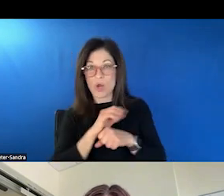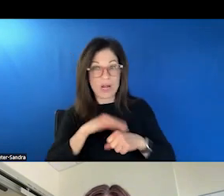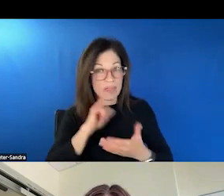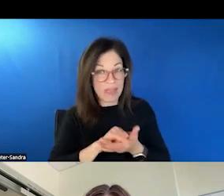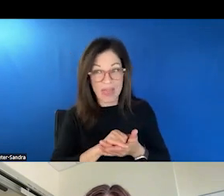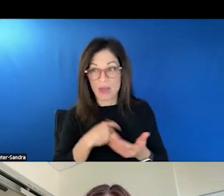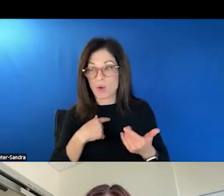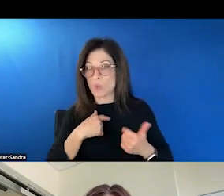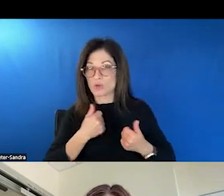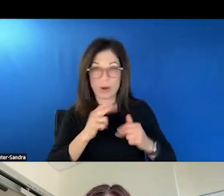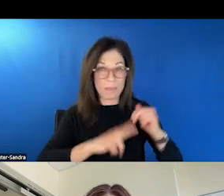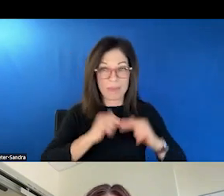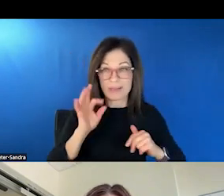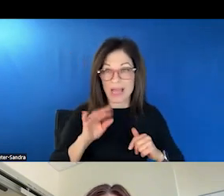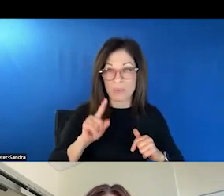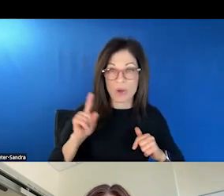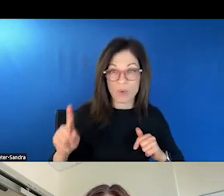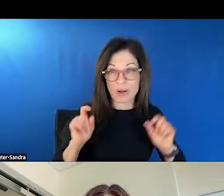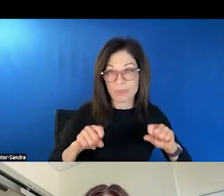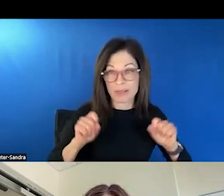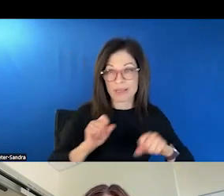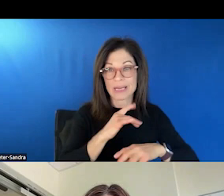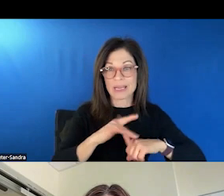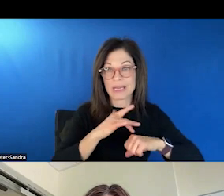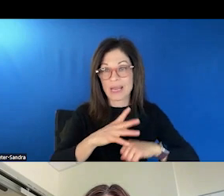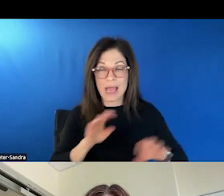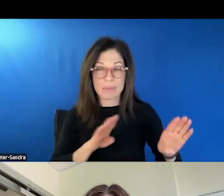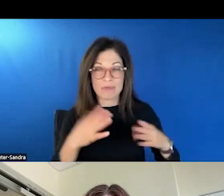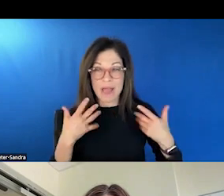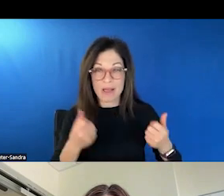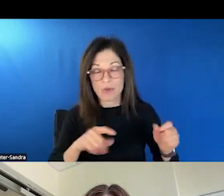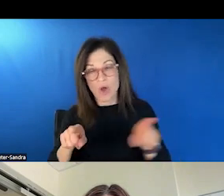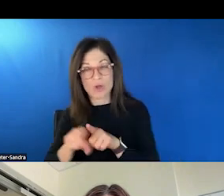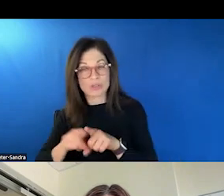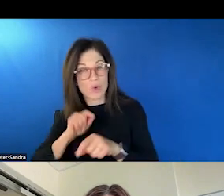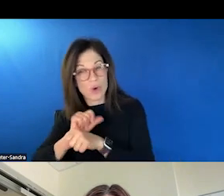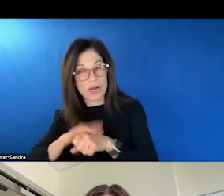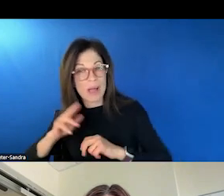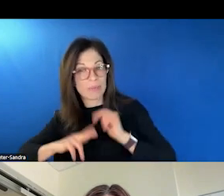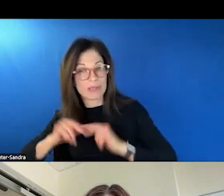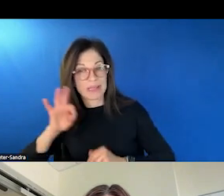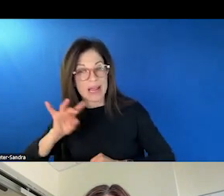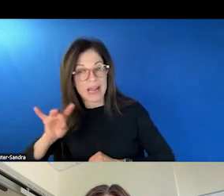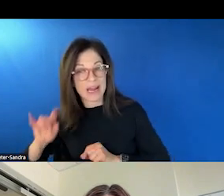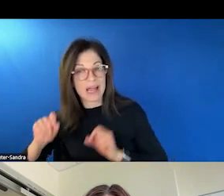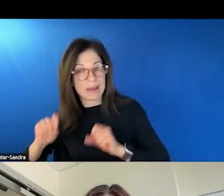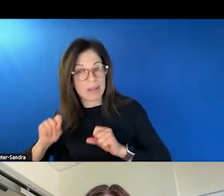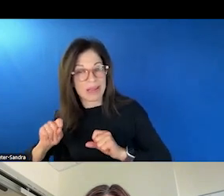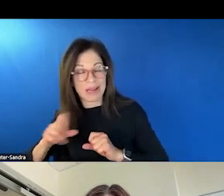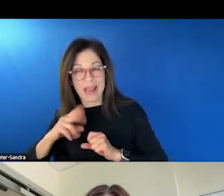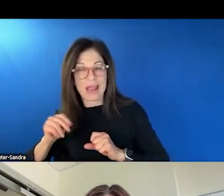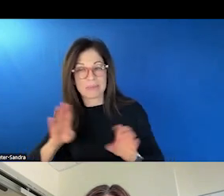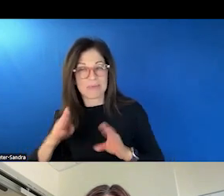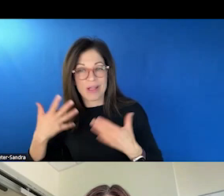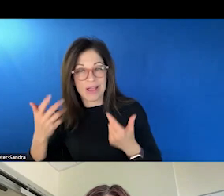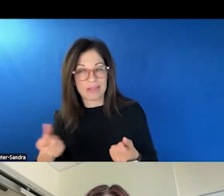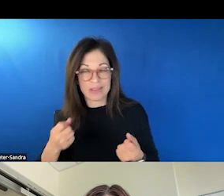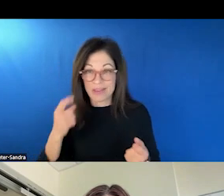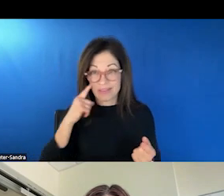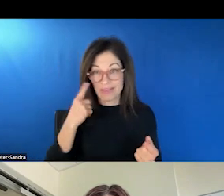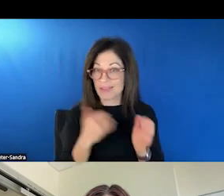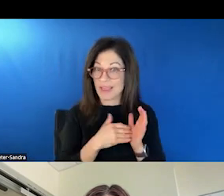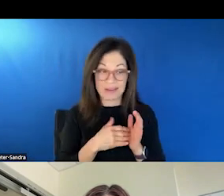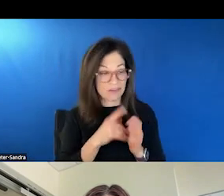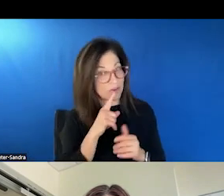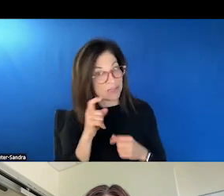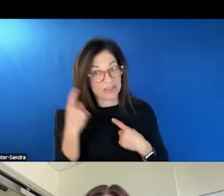ON BUILDING 911 XHAFTY IN BEHAVIORAL HEALTH AND 988 CAPACITY. WE NEED TO BE CAPACITY OF